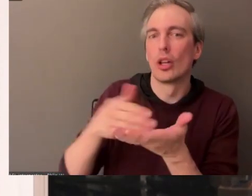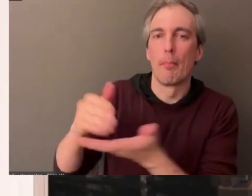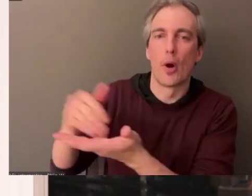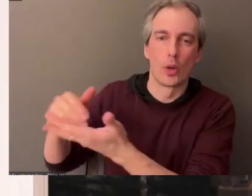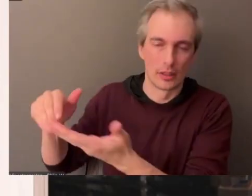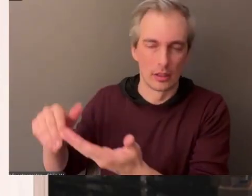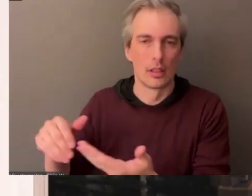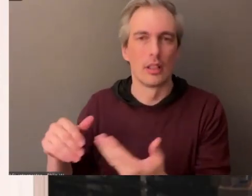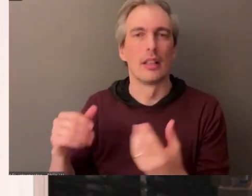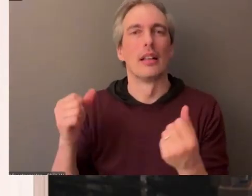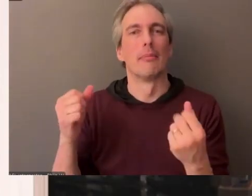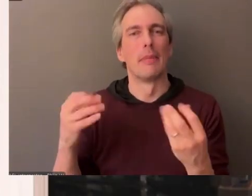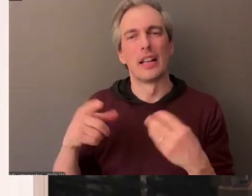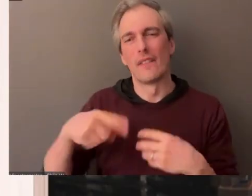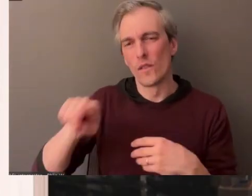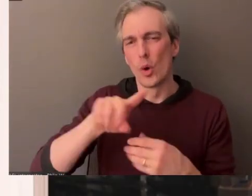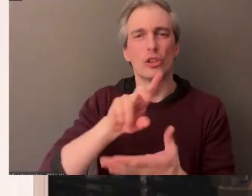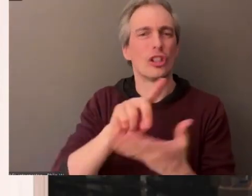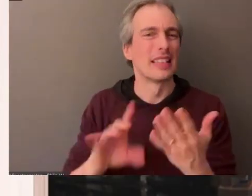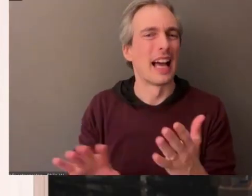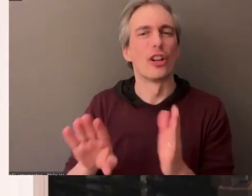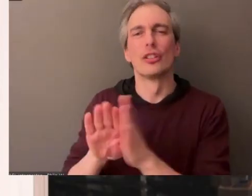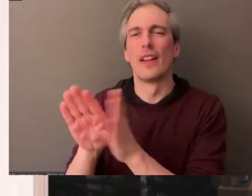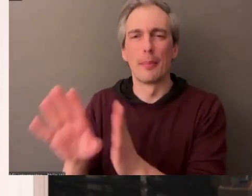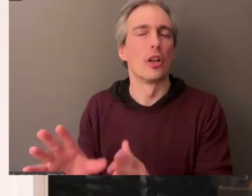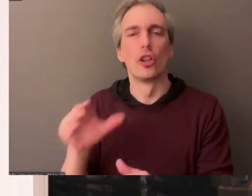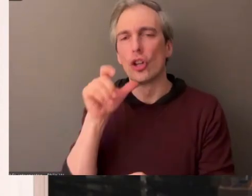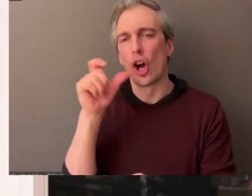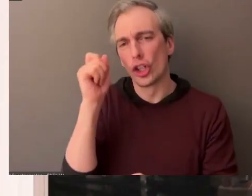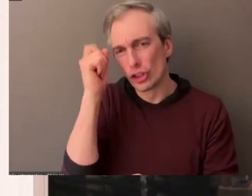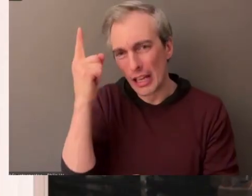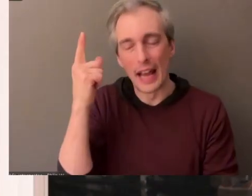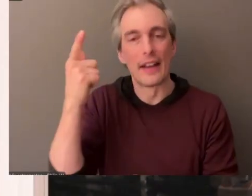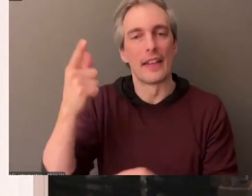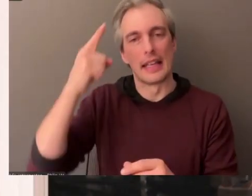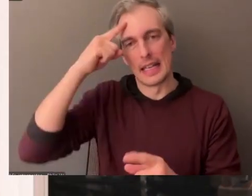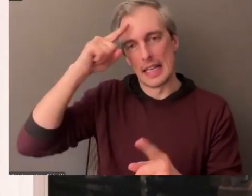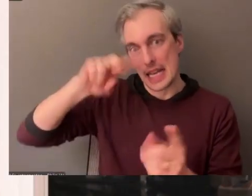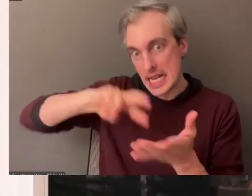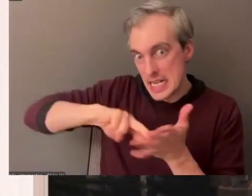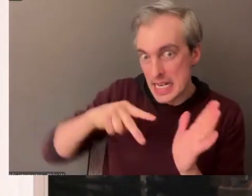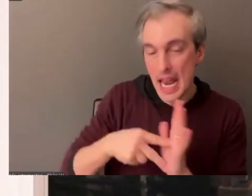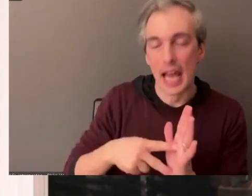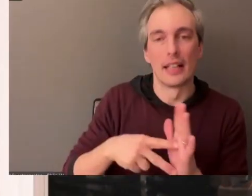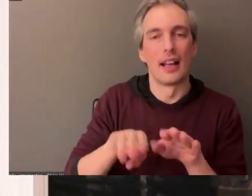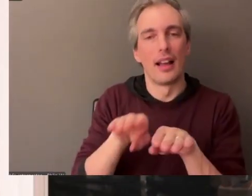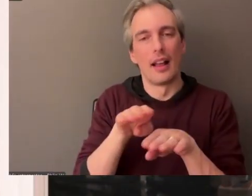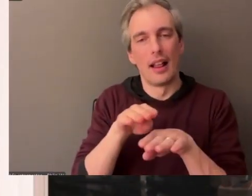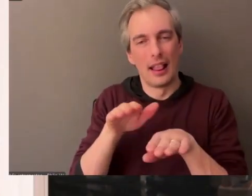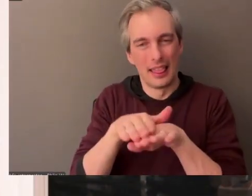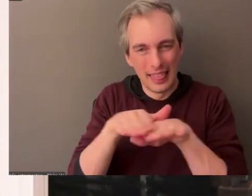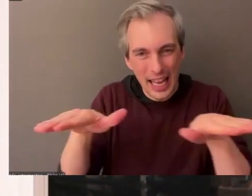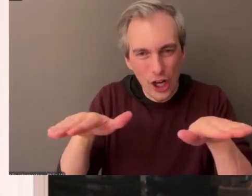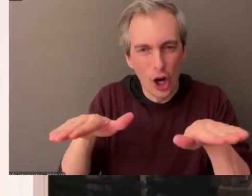That intent layer between the user and the components. They're just... Making the thing that looks like a website to them.